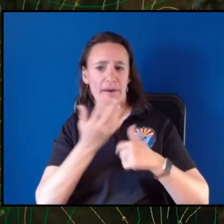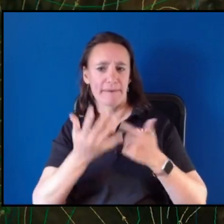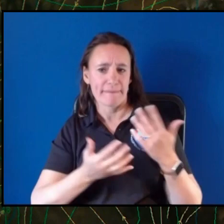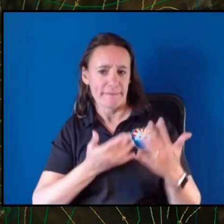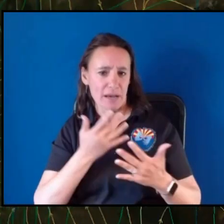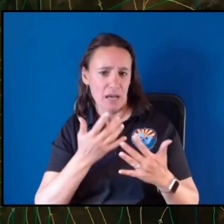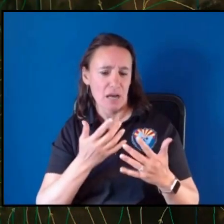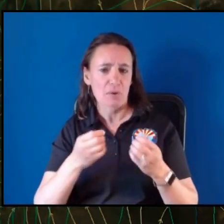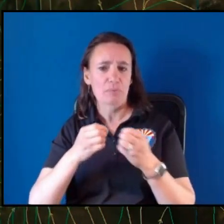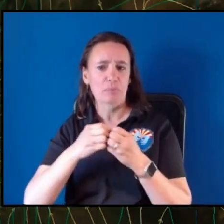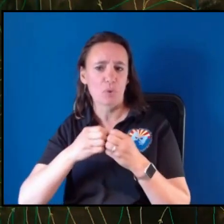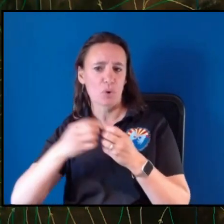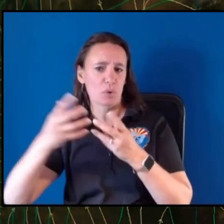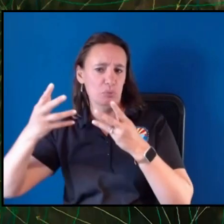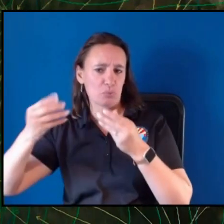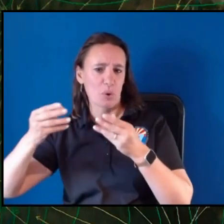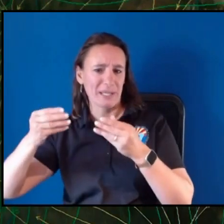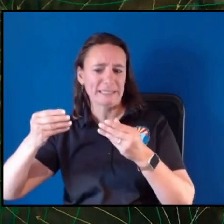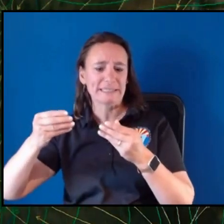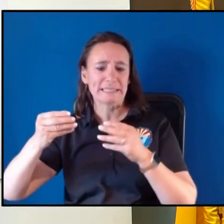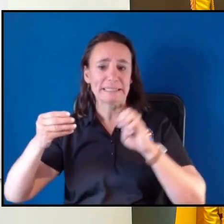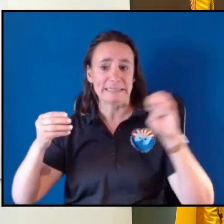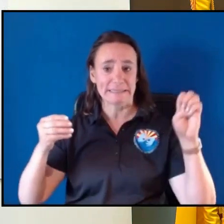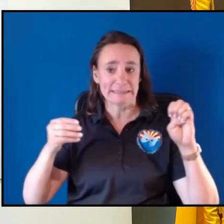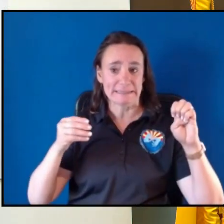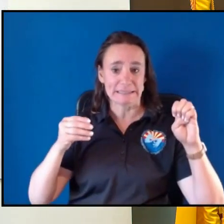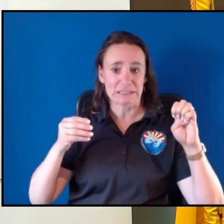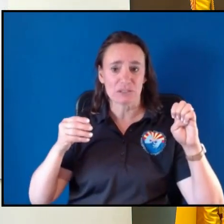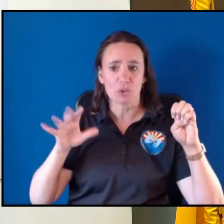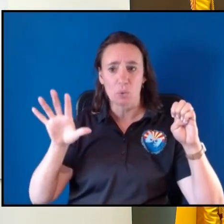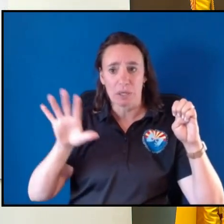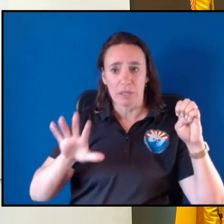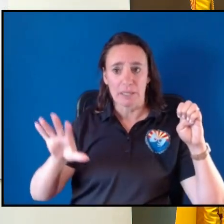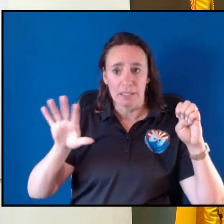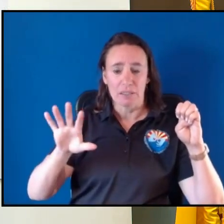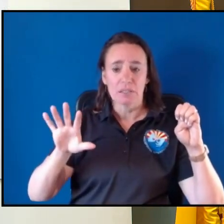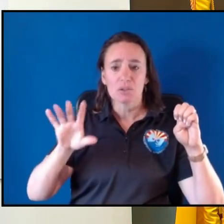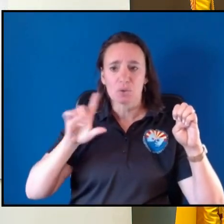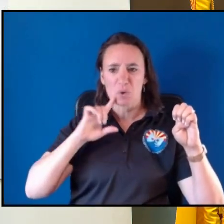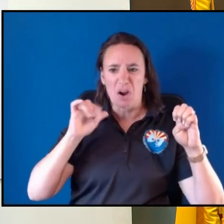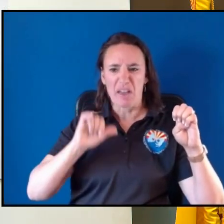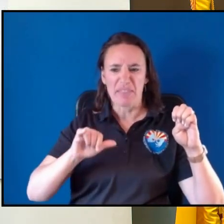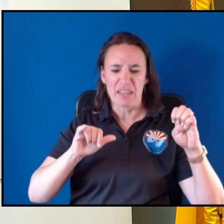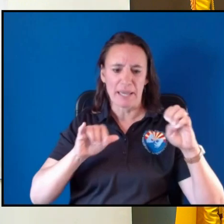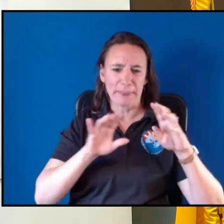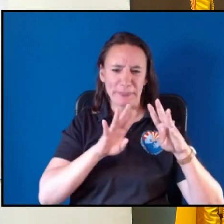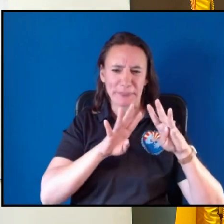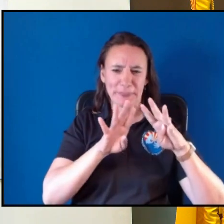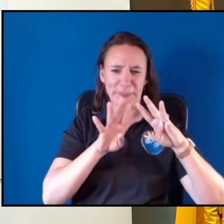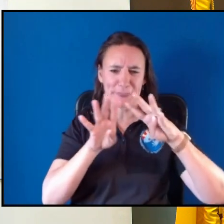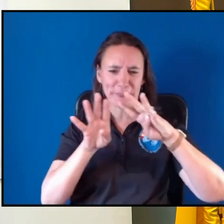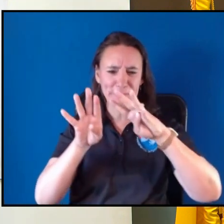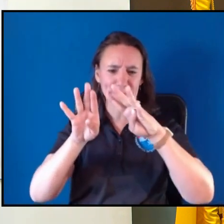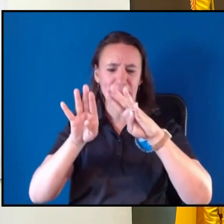Remember, we're right here. So, we're on that real gradient with dry air to the west, moisture to the east,